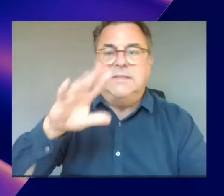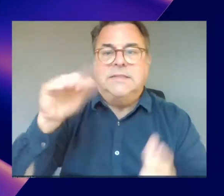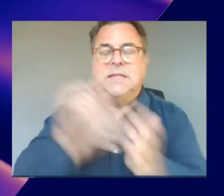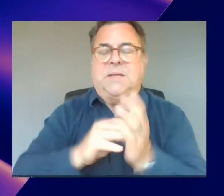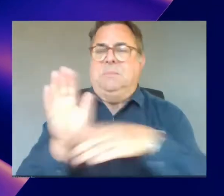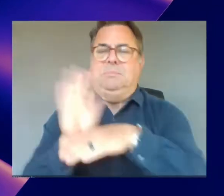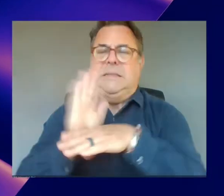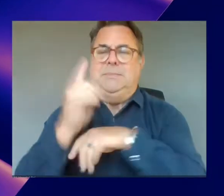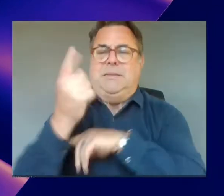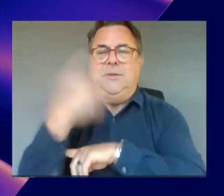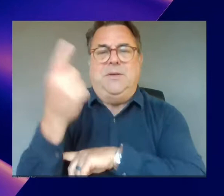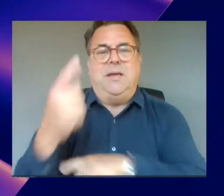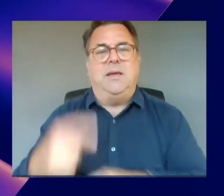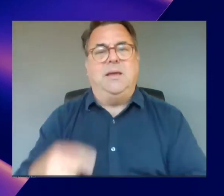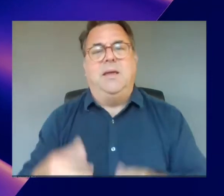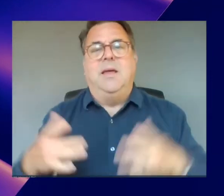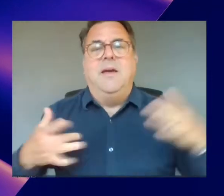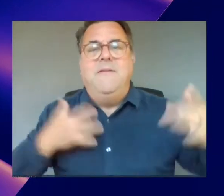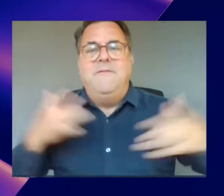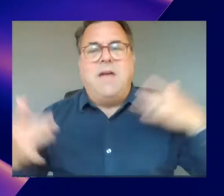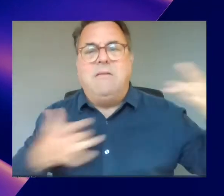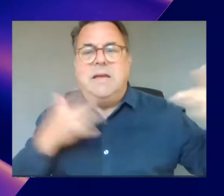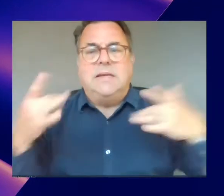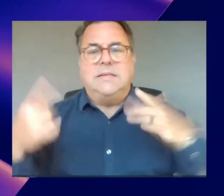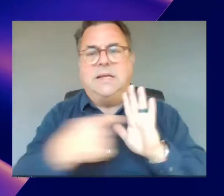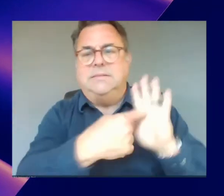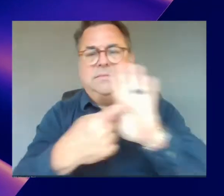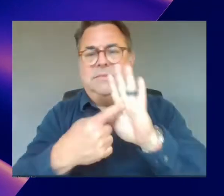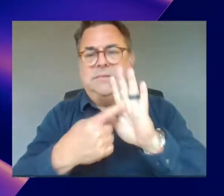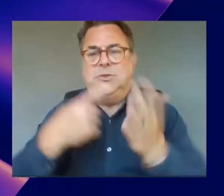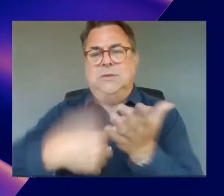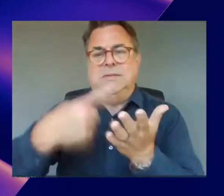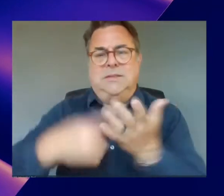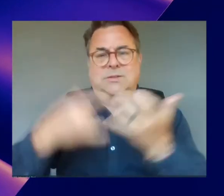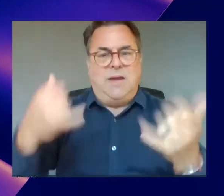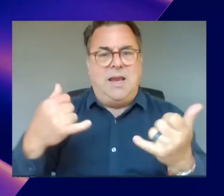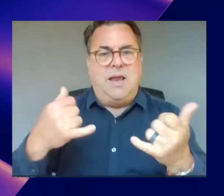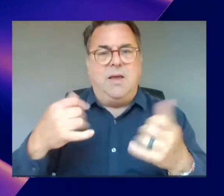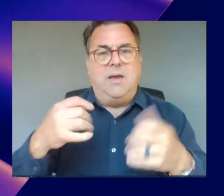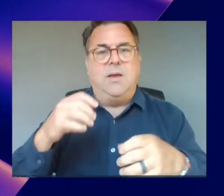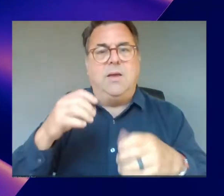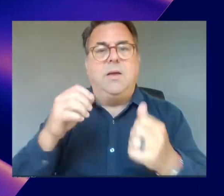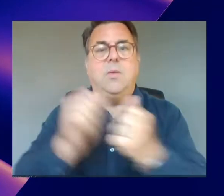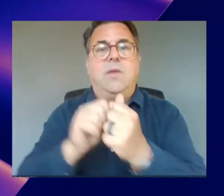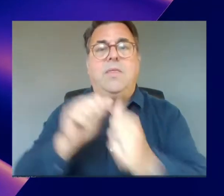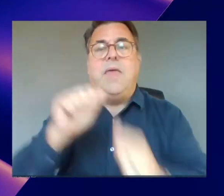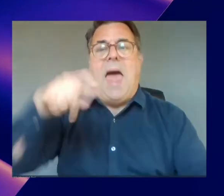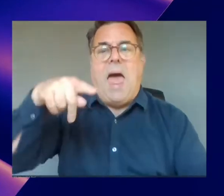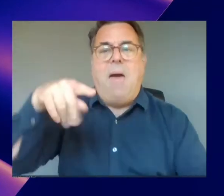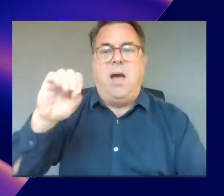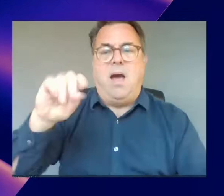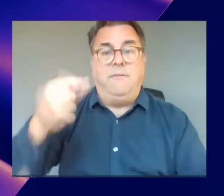We've got a really exciting feature that we are going to be talking about within AppConfig that literally all of you are probably,